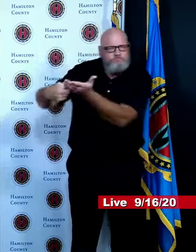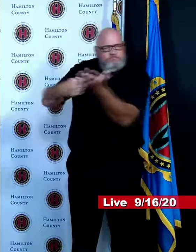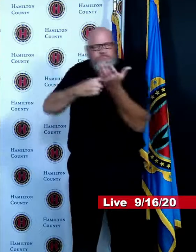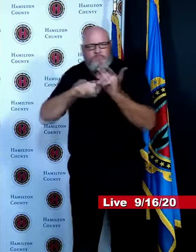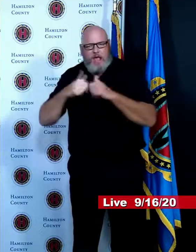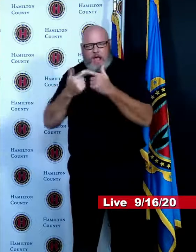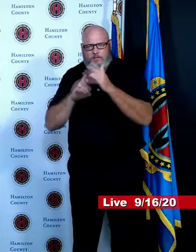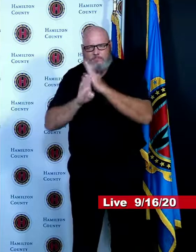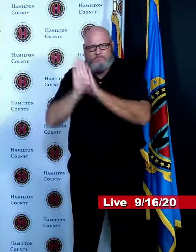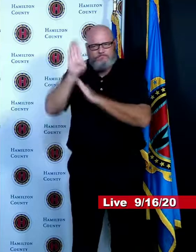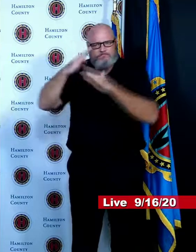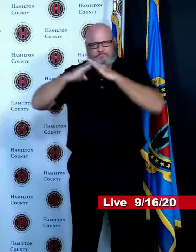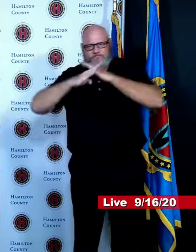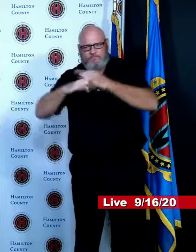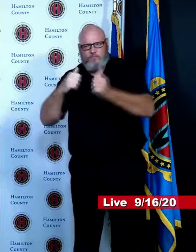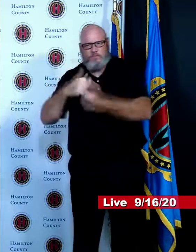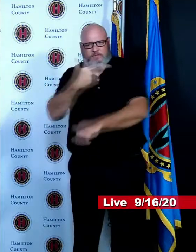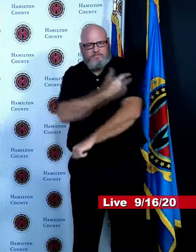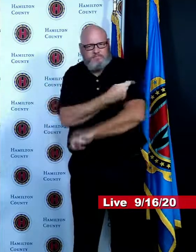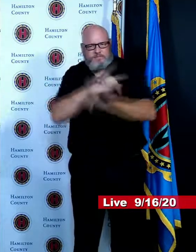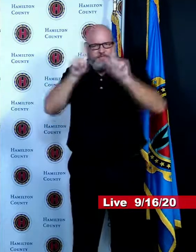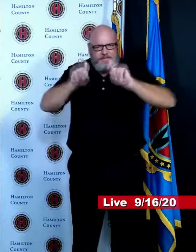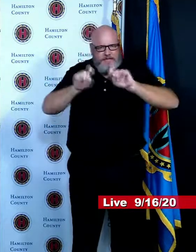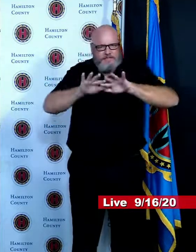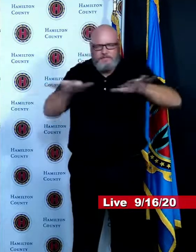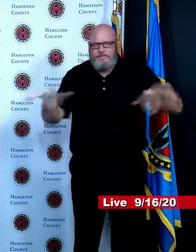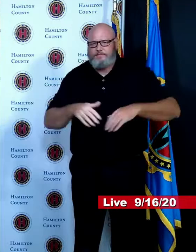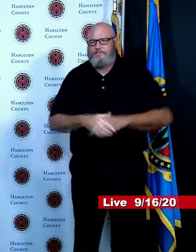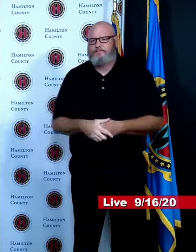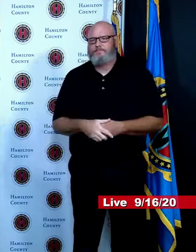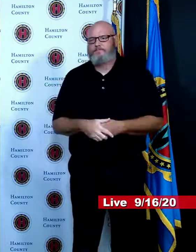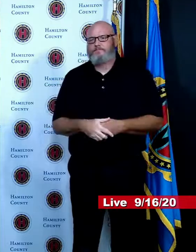initiative and to the CARES Act funding the pop-up